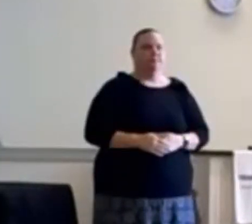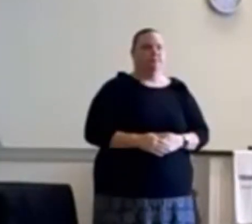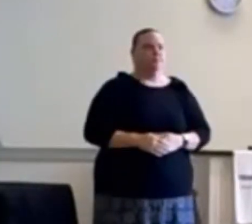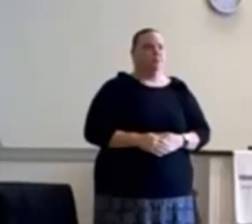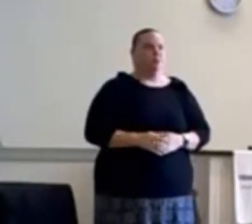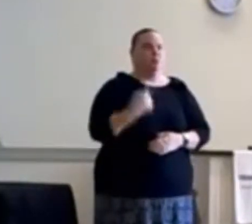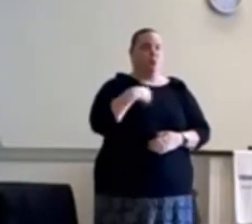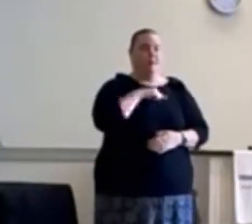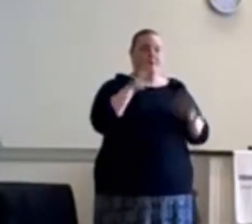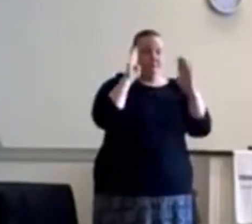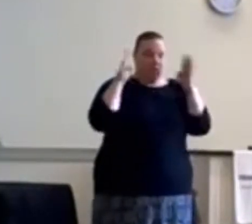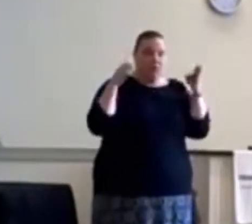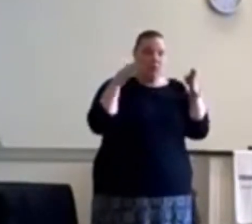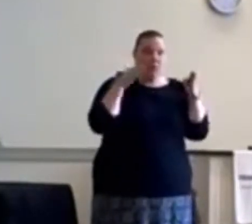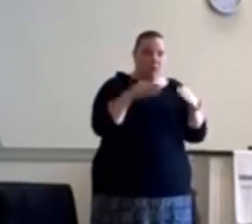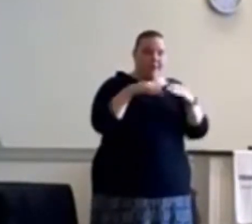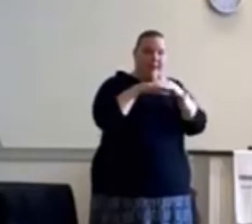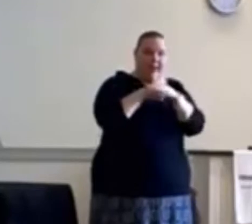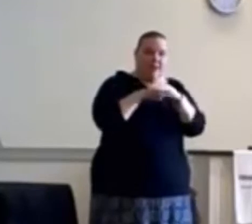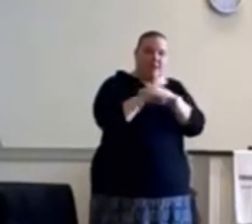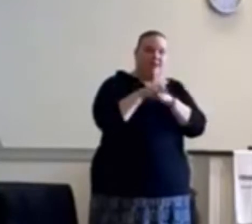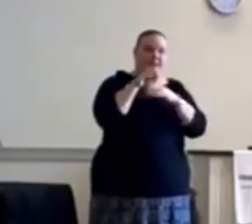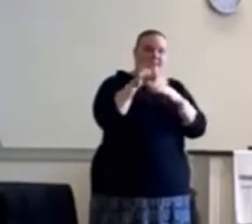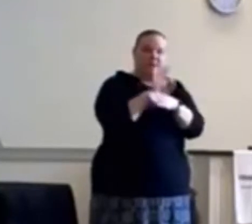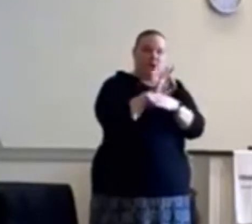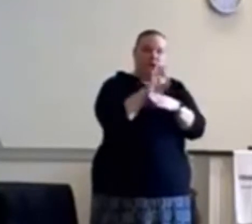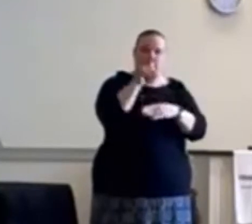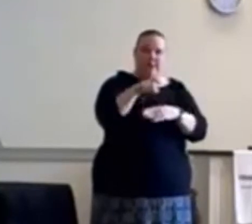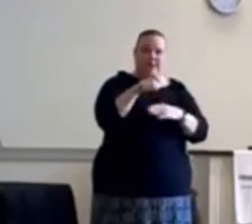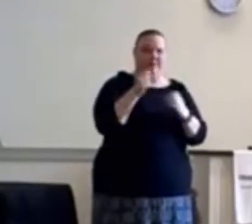the access and functional needs of countless people who are